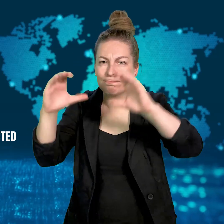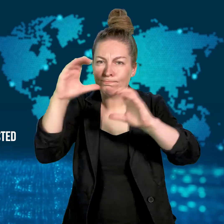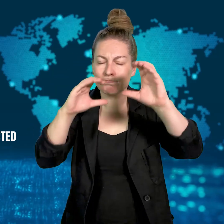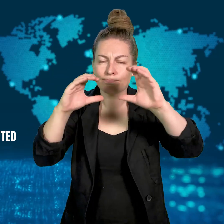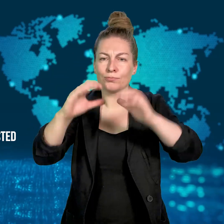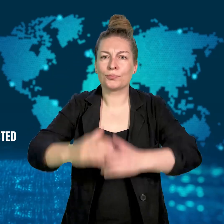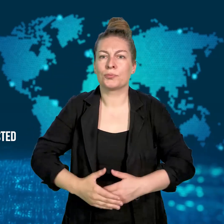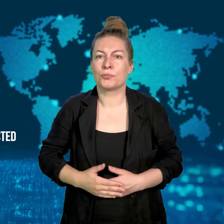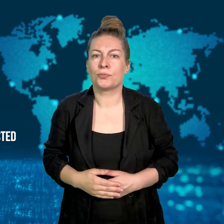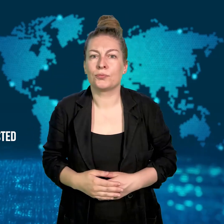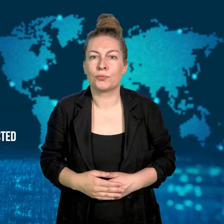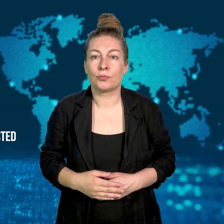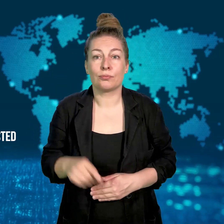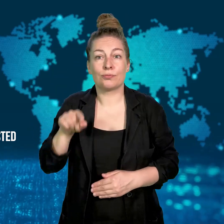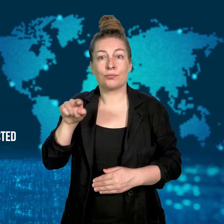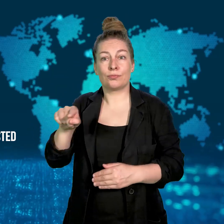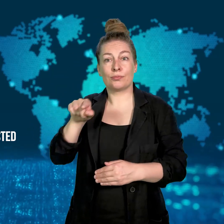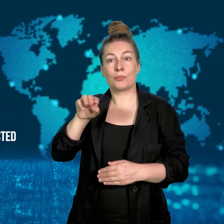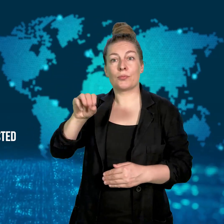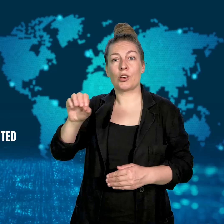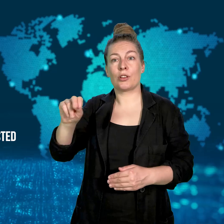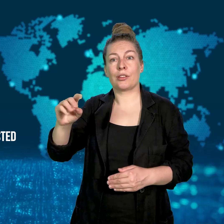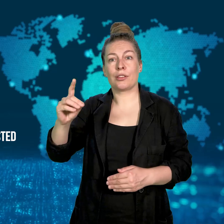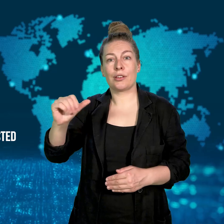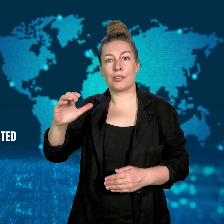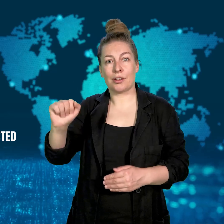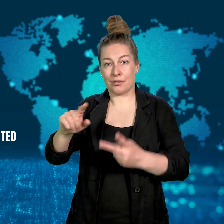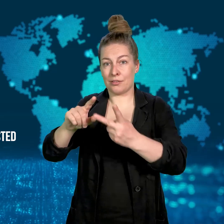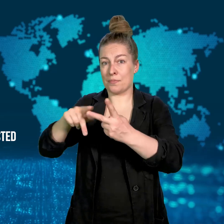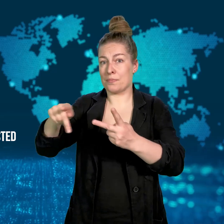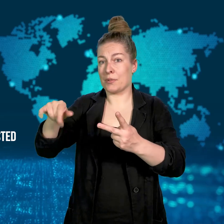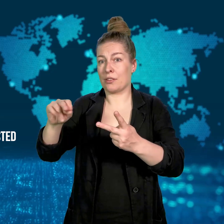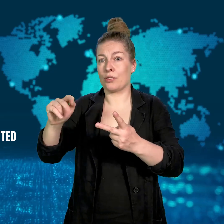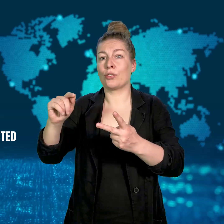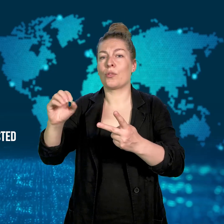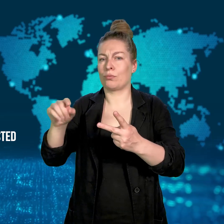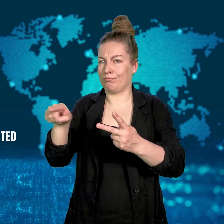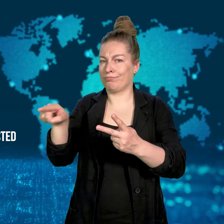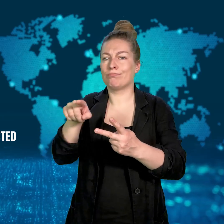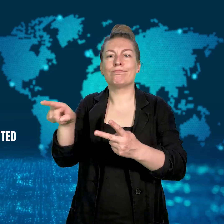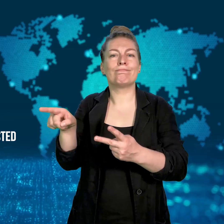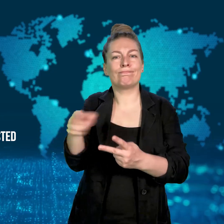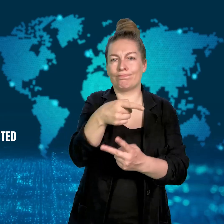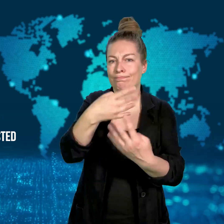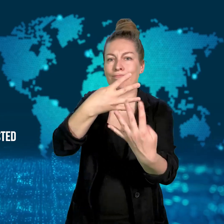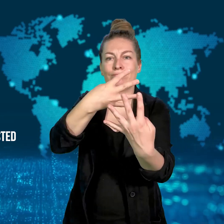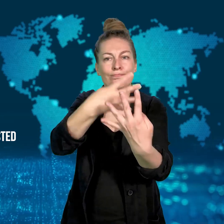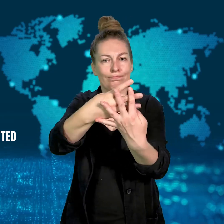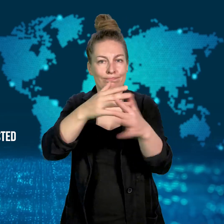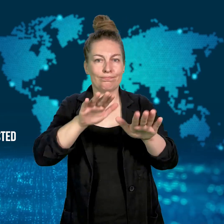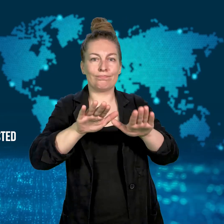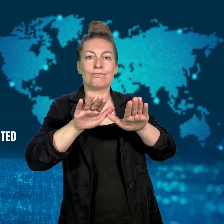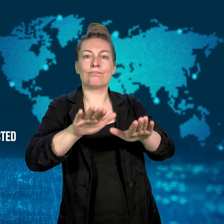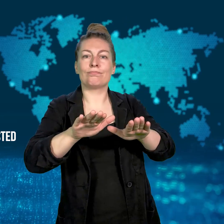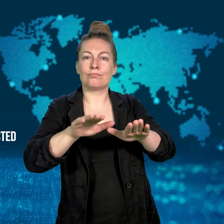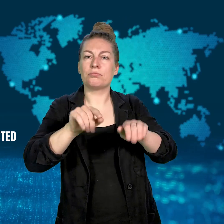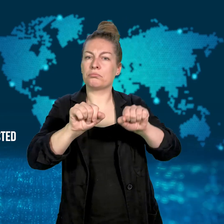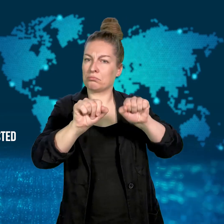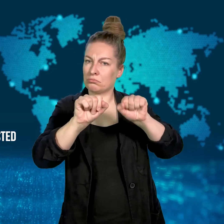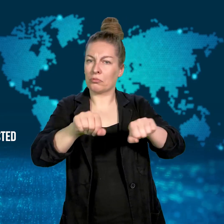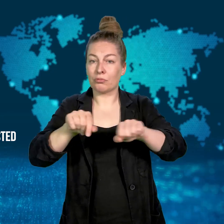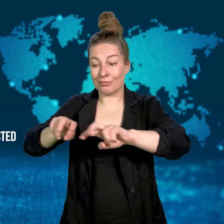look for anyone else who was involved.